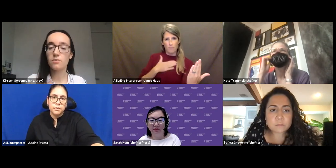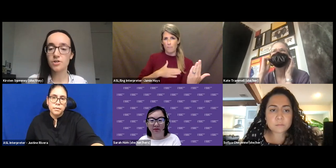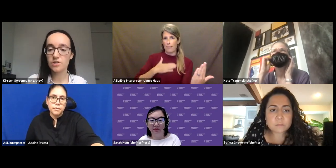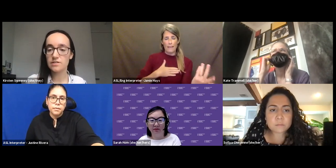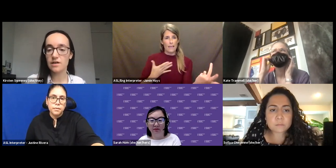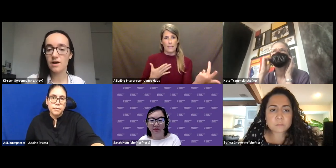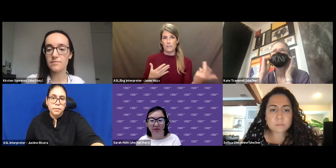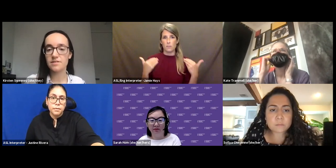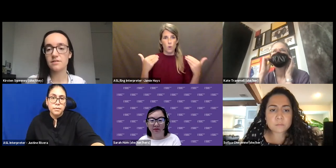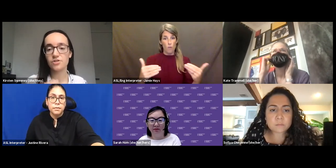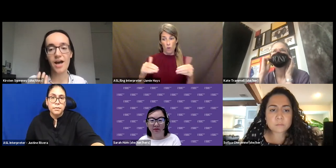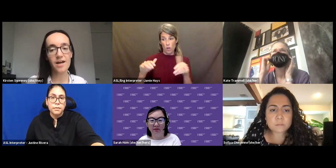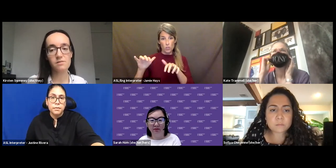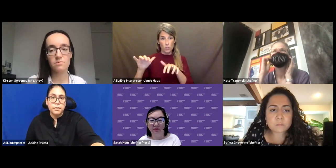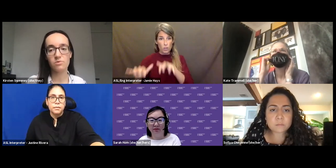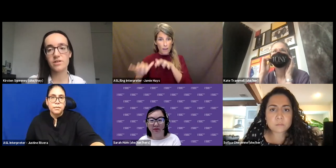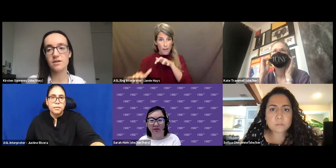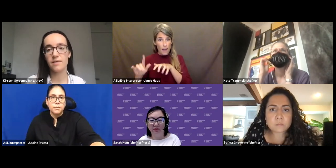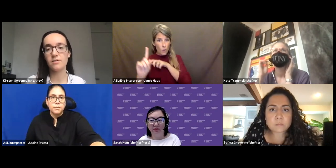questions and comments in the chat and we'll read them out